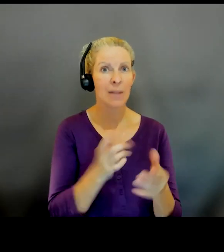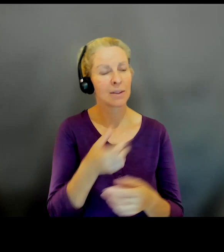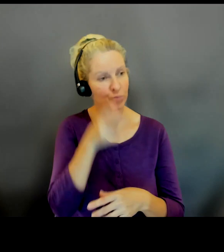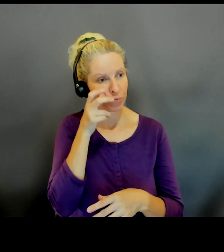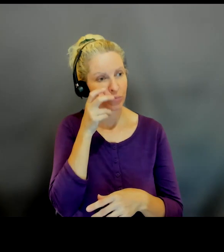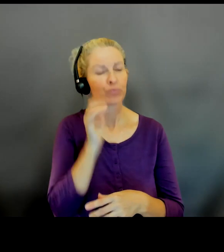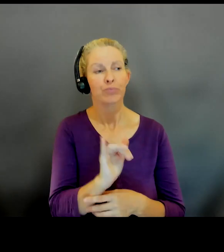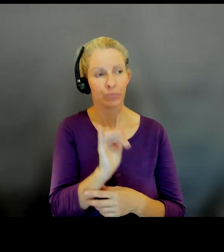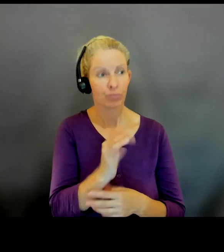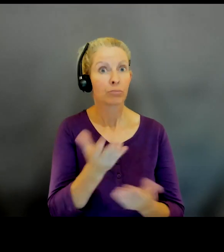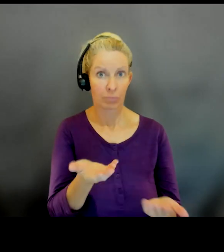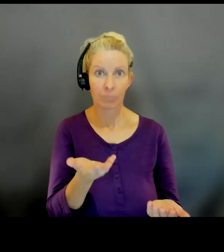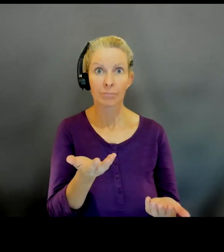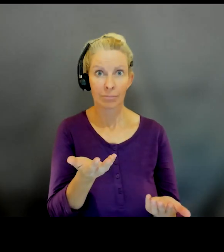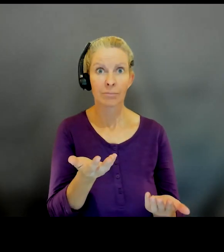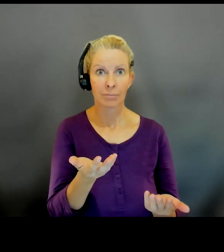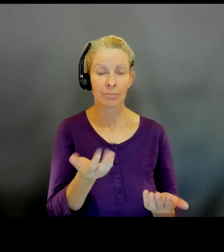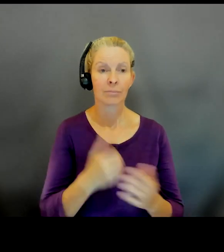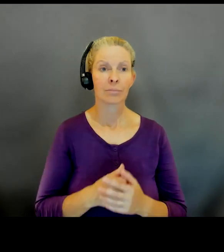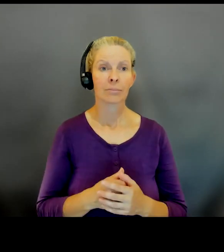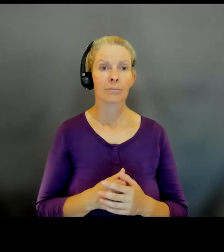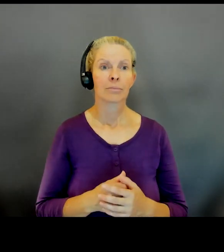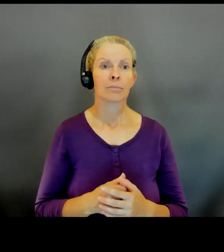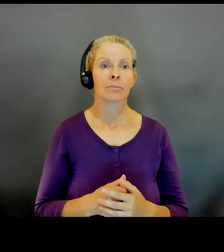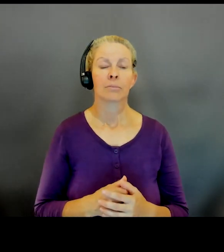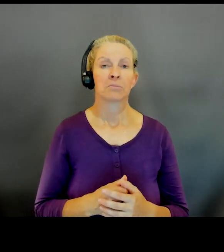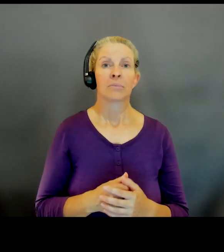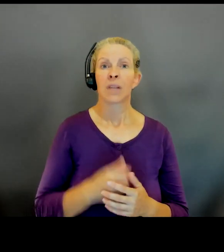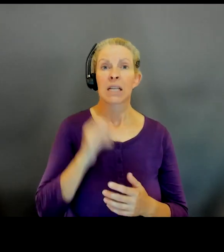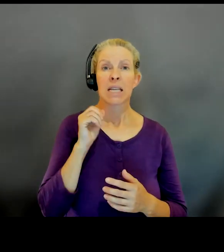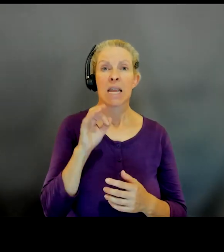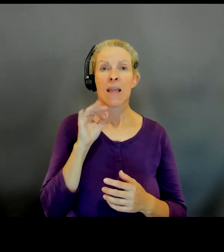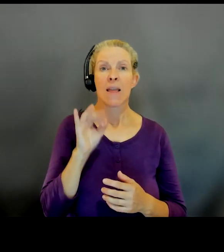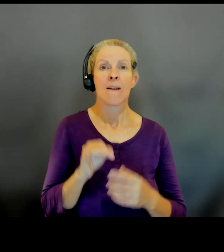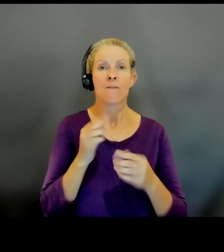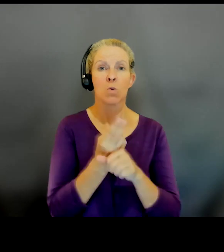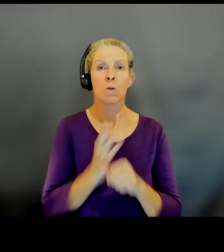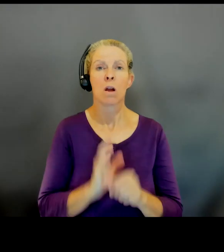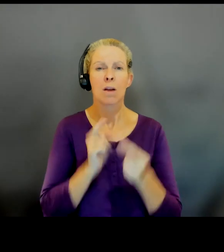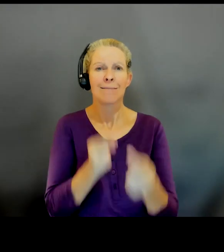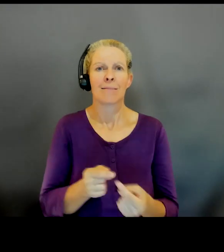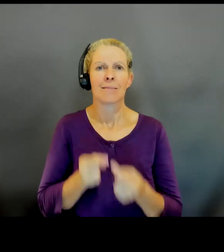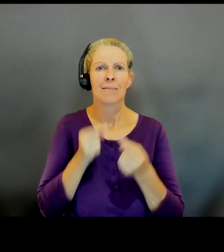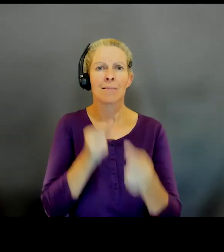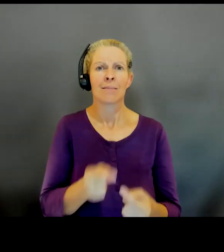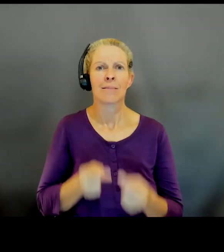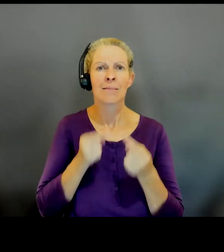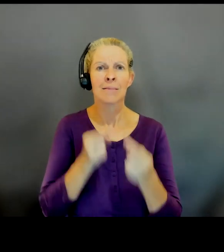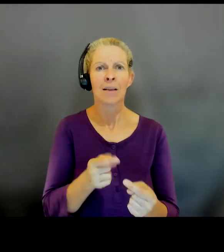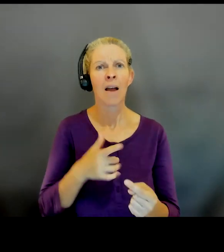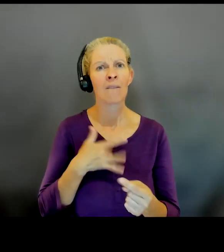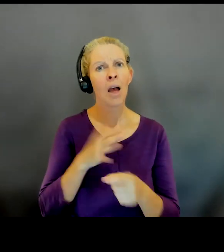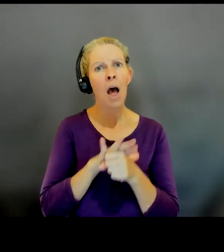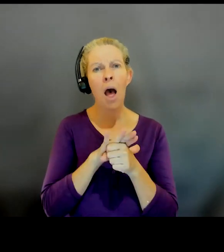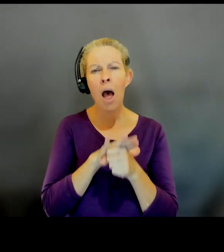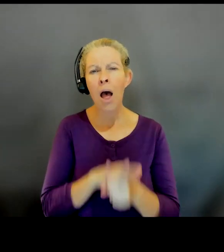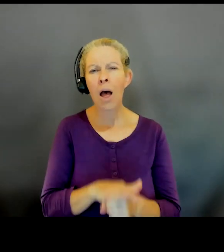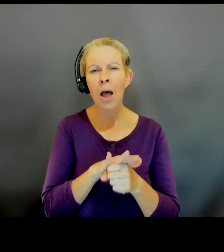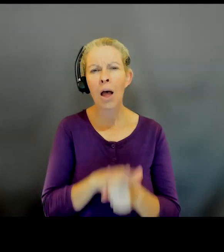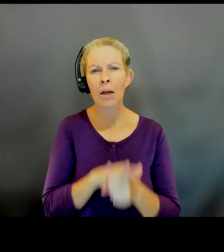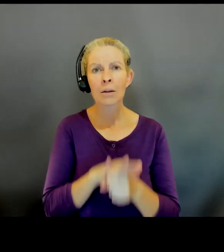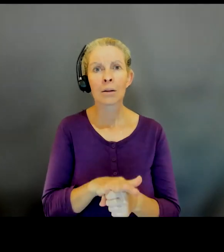because it leaves your users with a feeling of distrust and it can hurt the company's reputation,